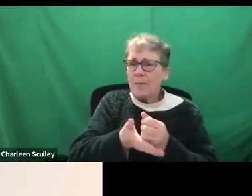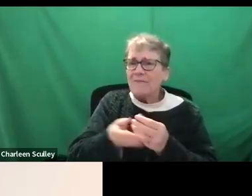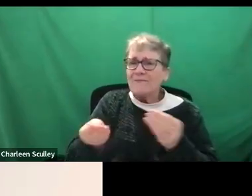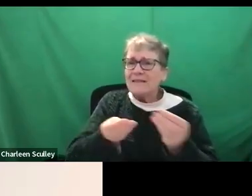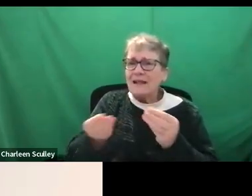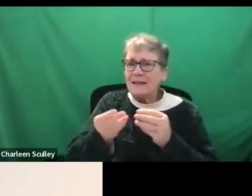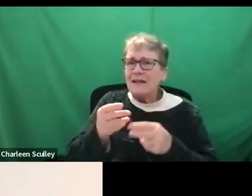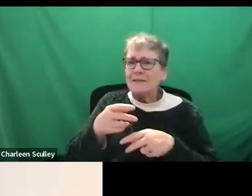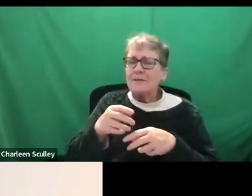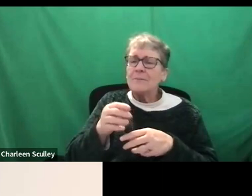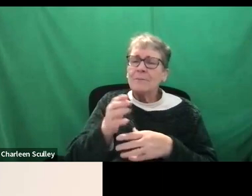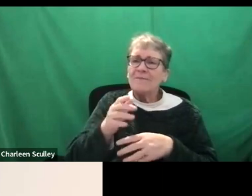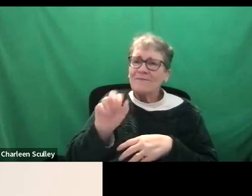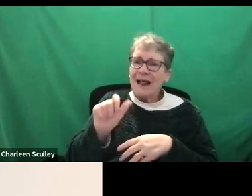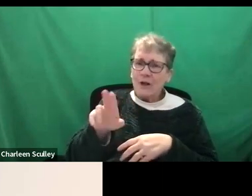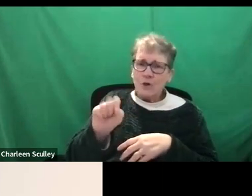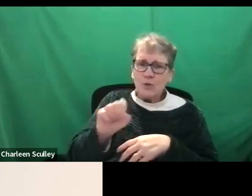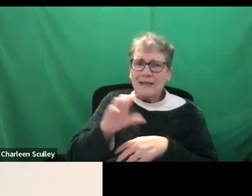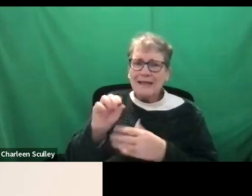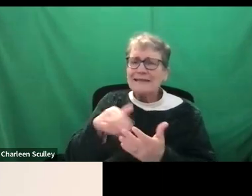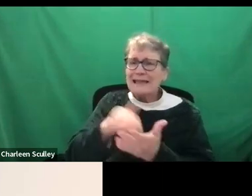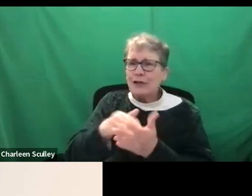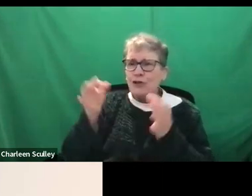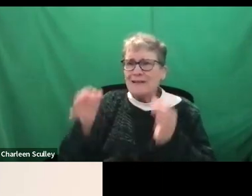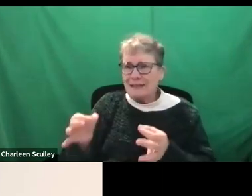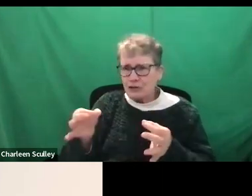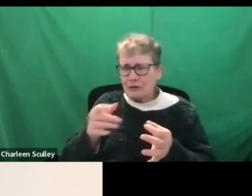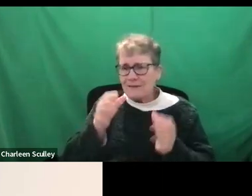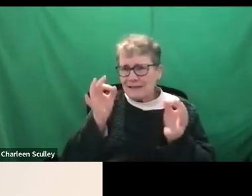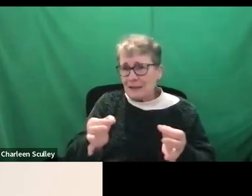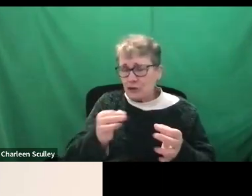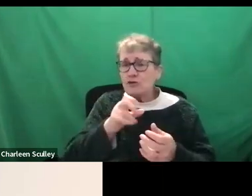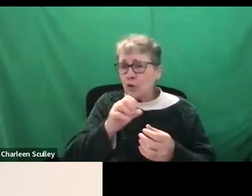A social worker has the ability to facilitate